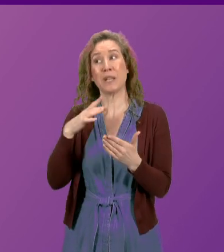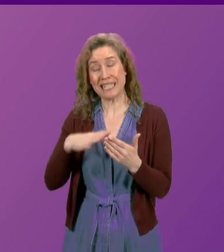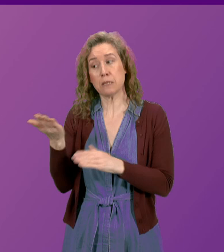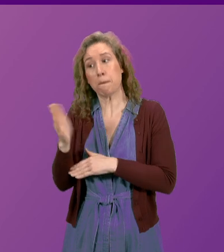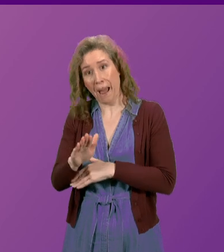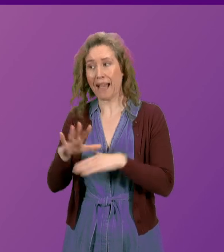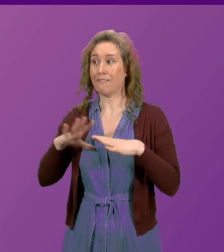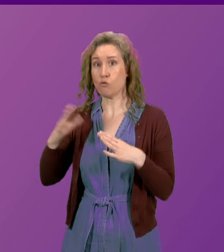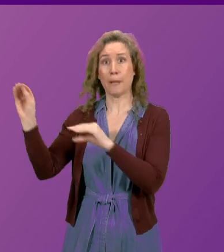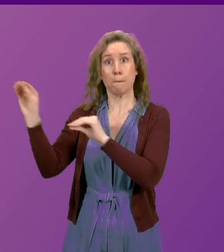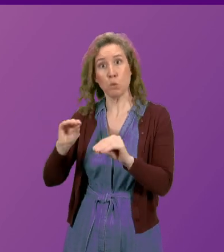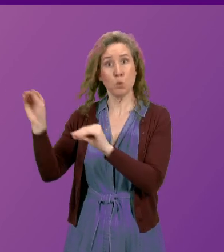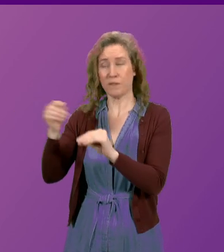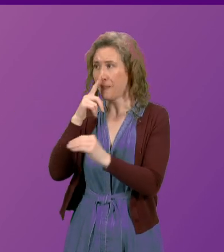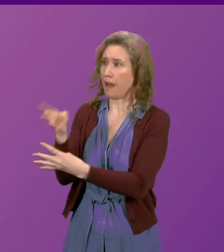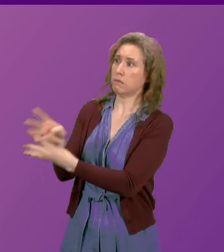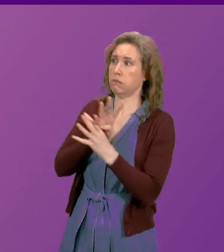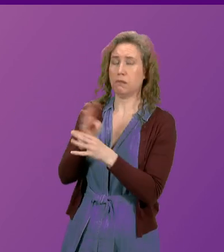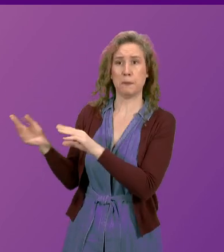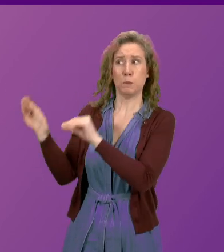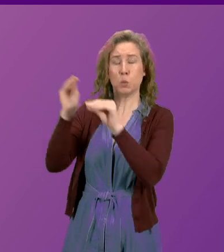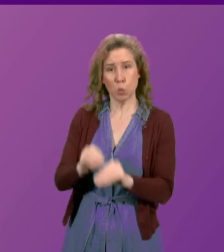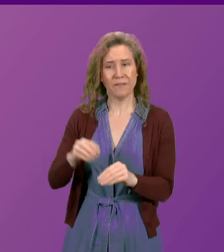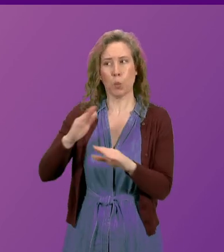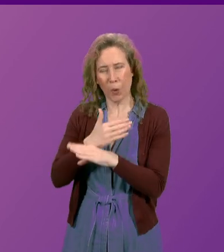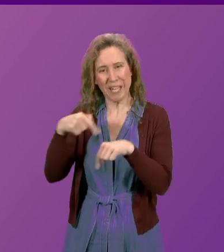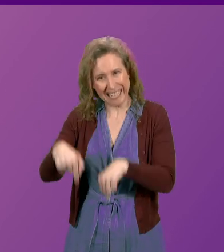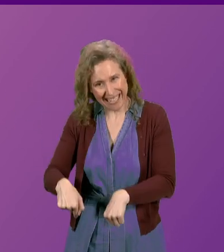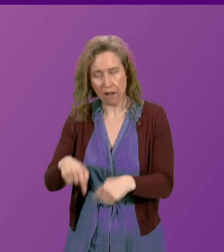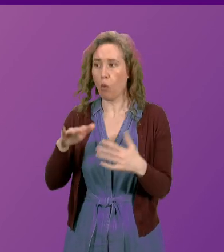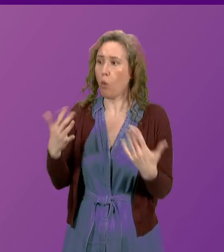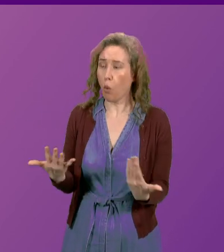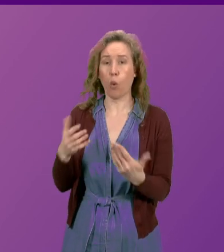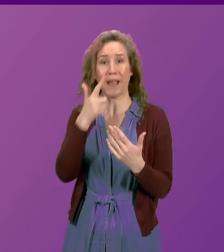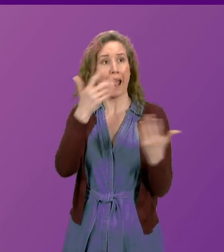so that people can come to work in this country, or encourage more investment